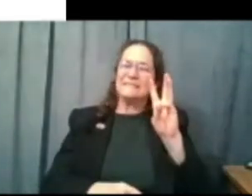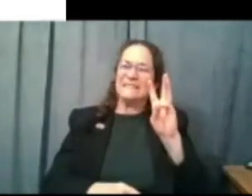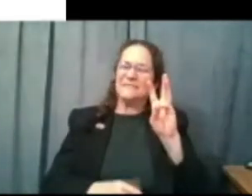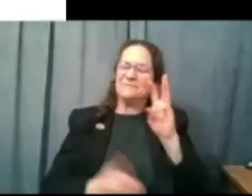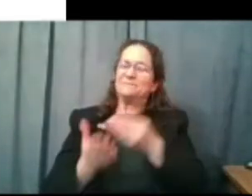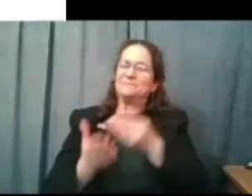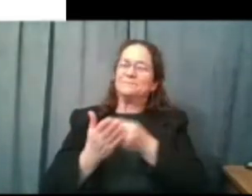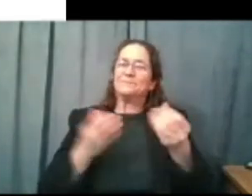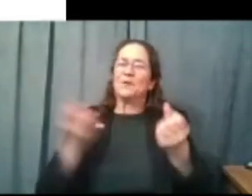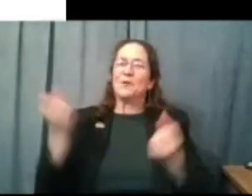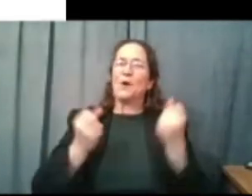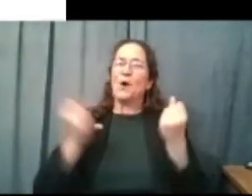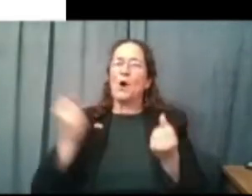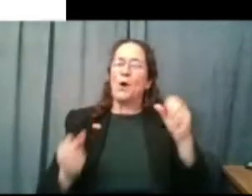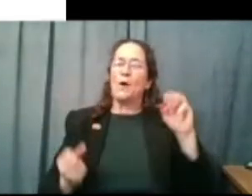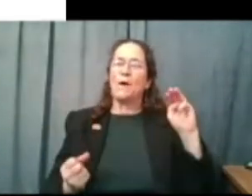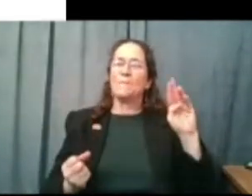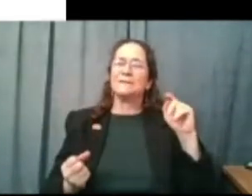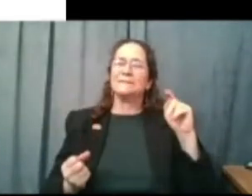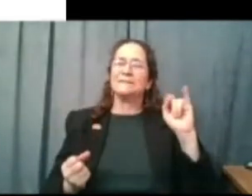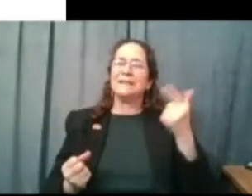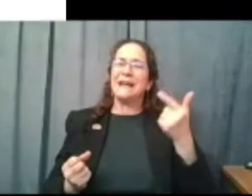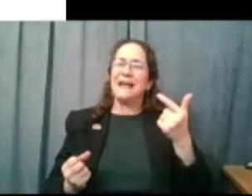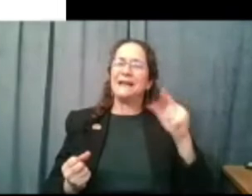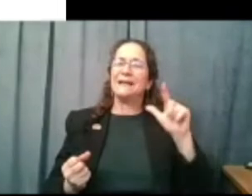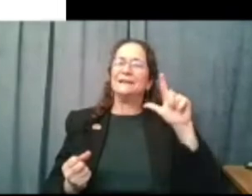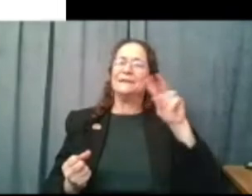It's a 5 speed and you know, when a person